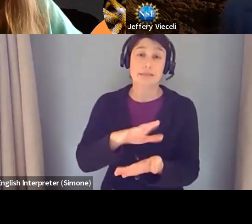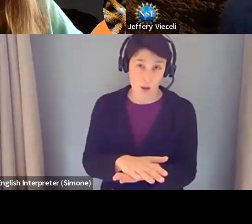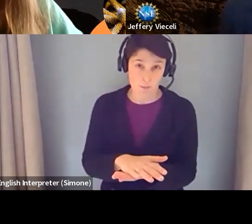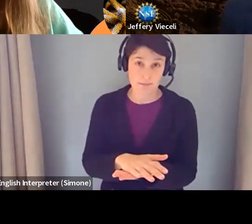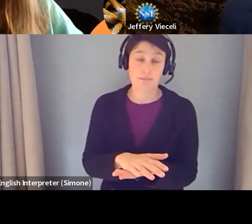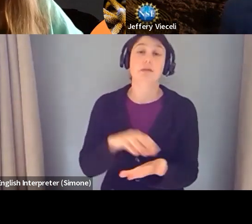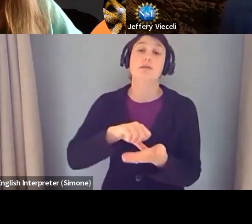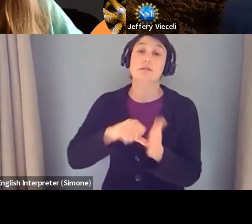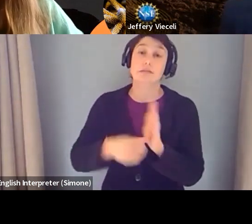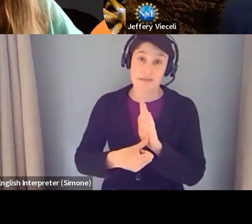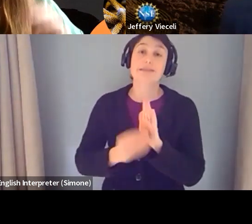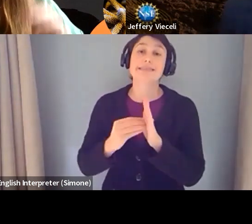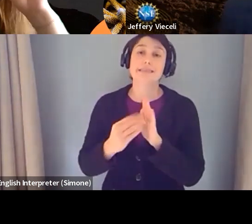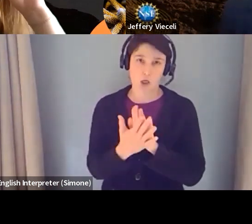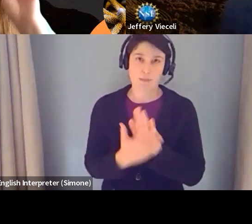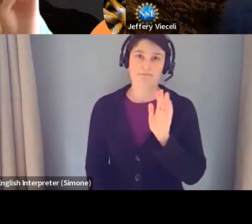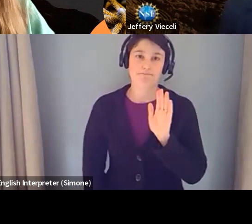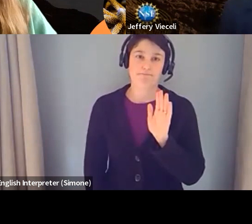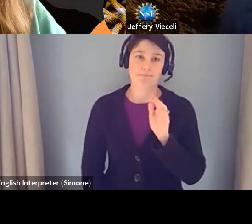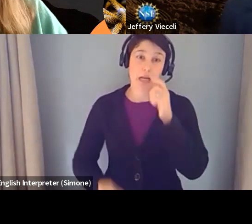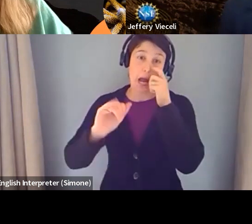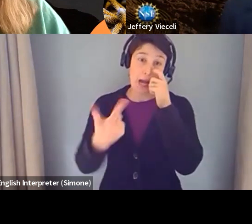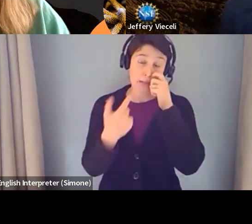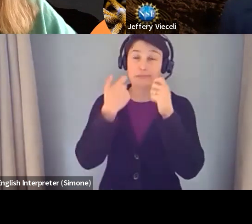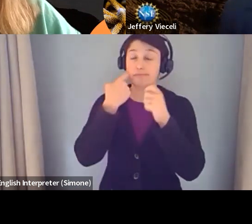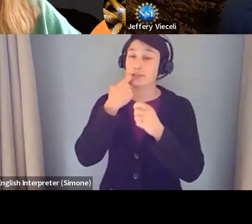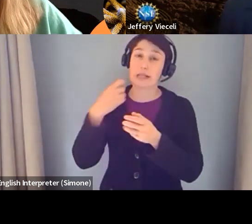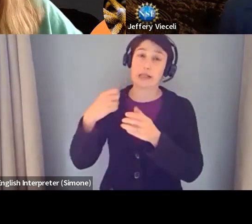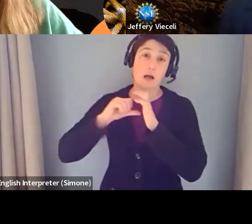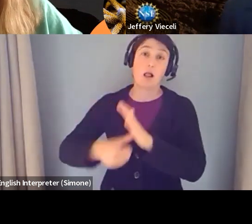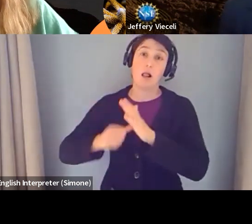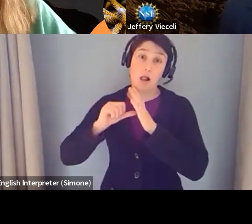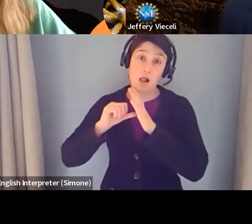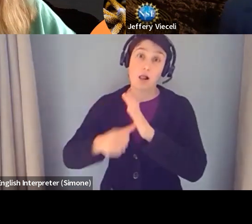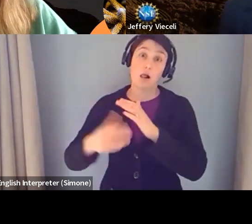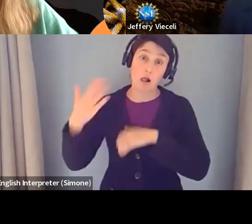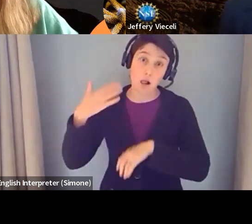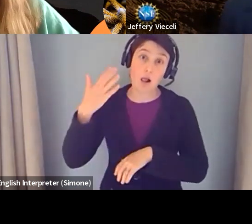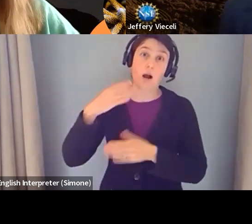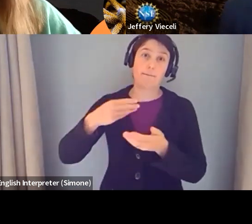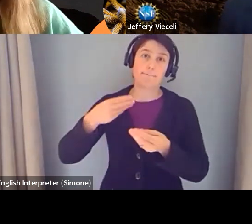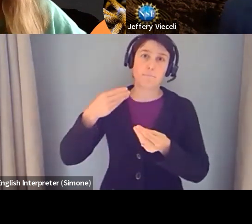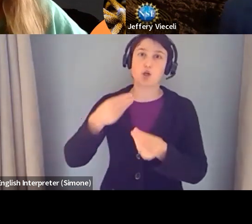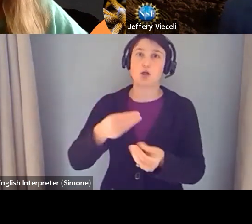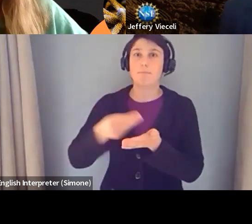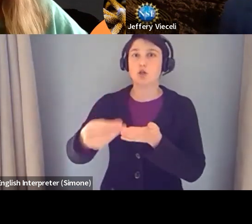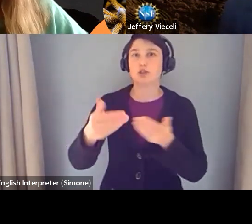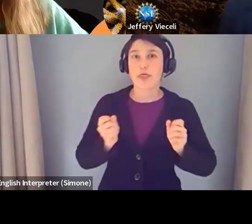The IG has really emphasized recently purchases made toward the end of the award to make it look